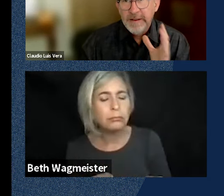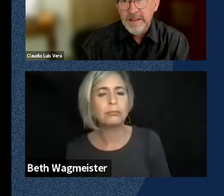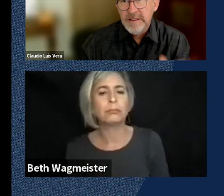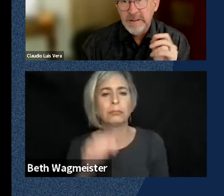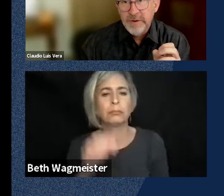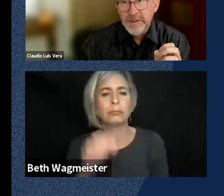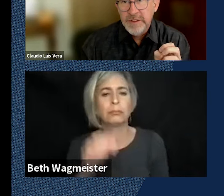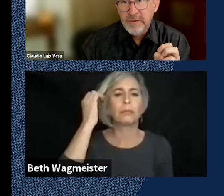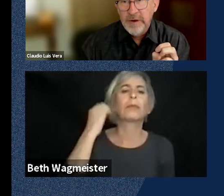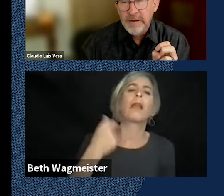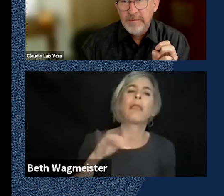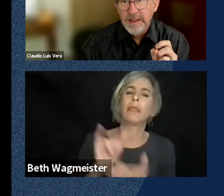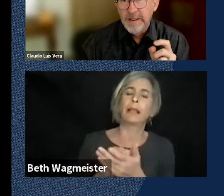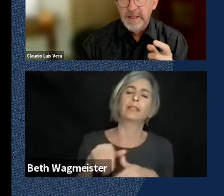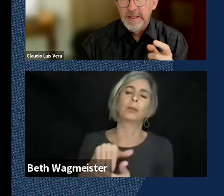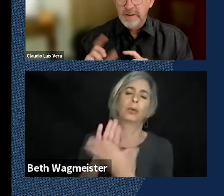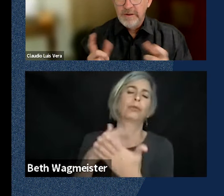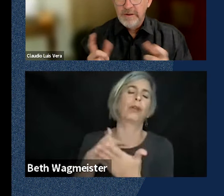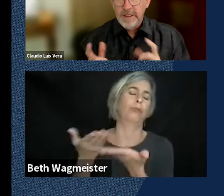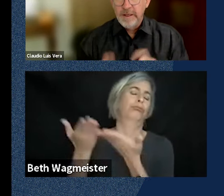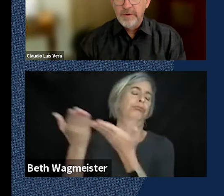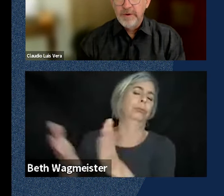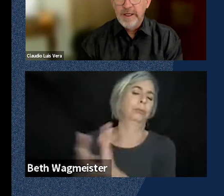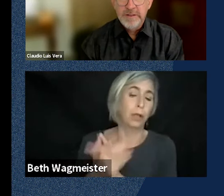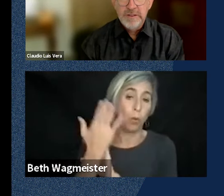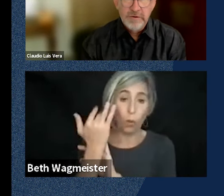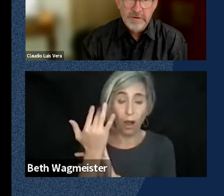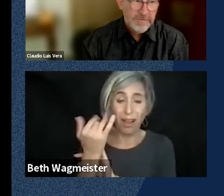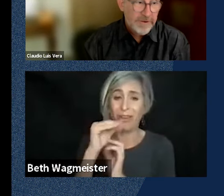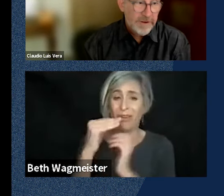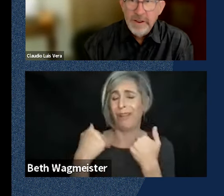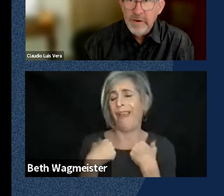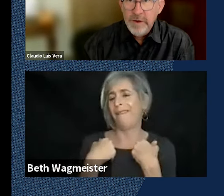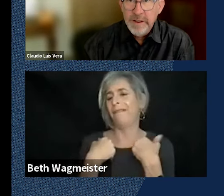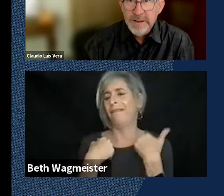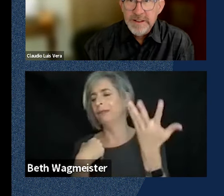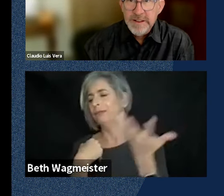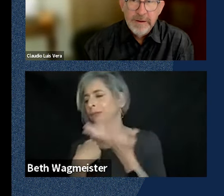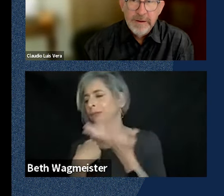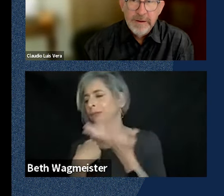And that's the approach that I would recommend so that you don't end up with any sort of weirdness there.